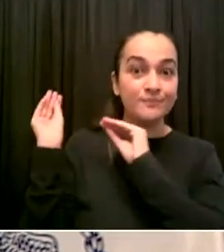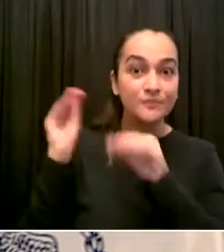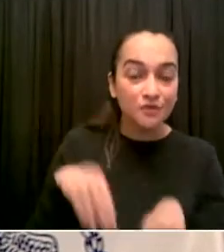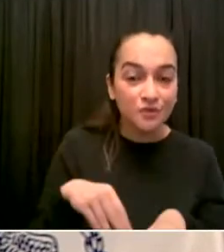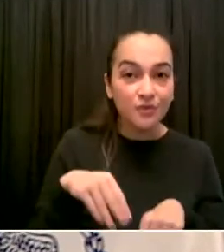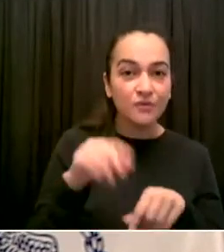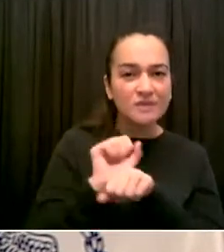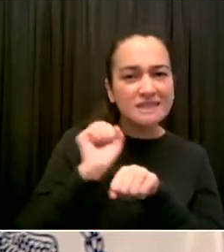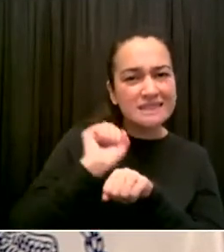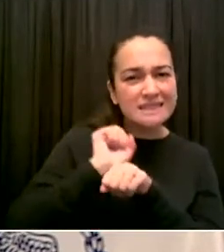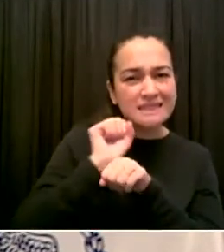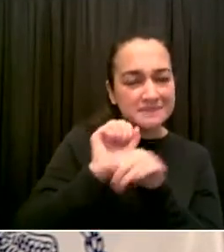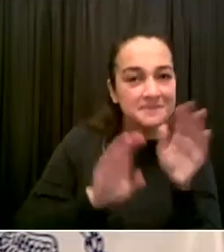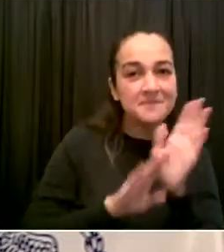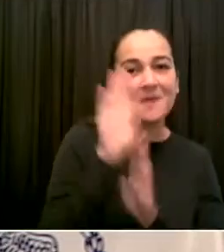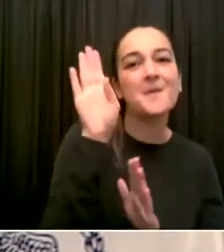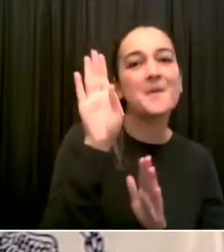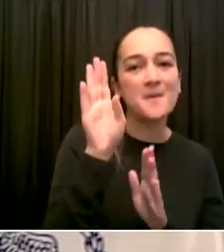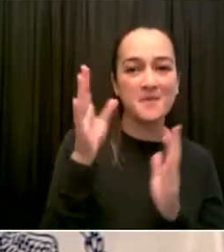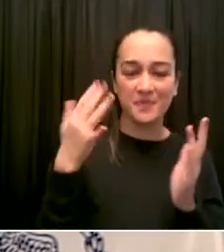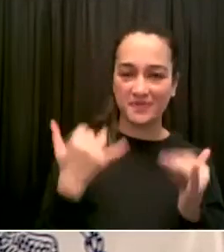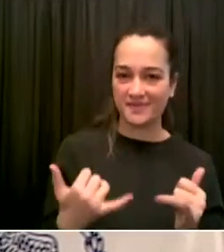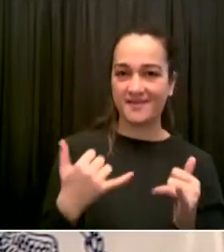YESTERDAY MORNING ONE OF THE